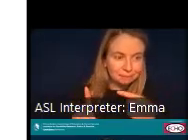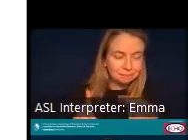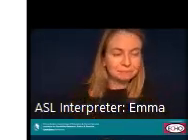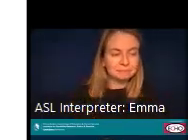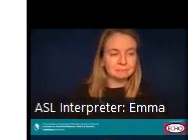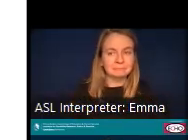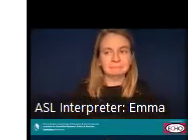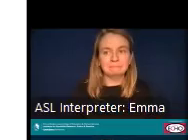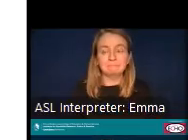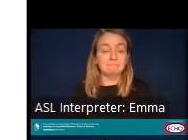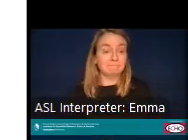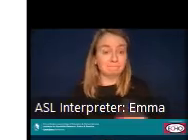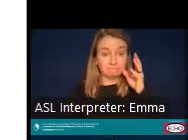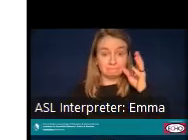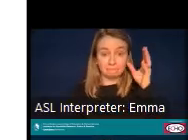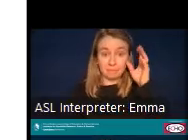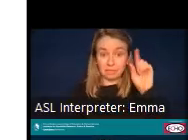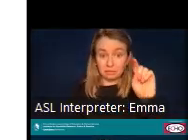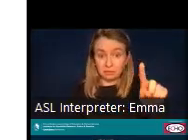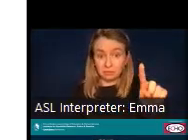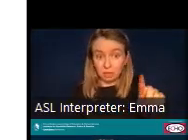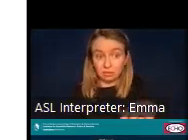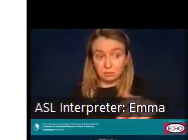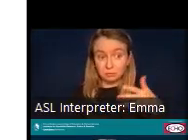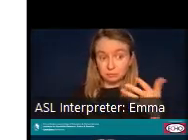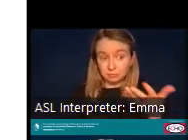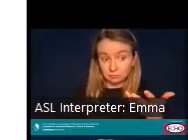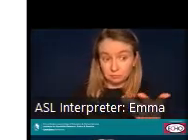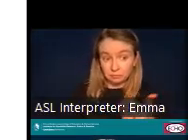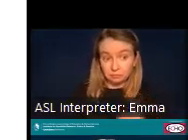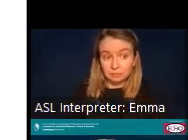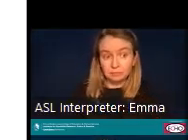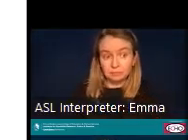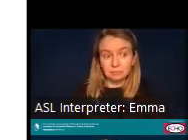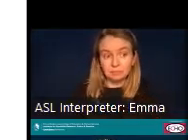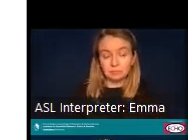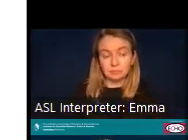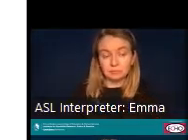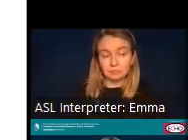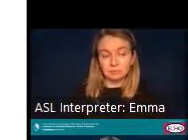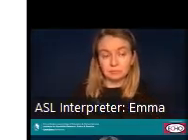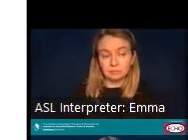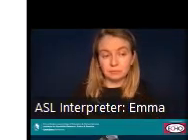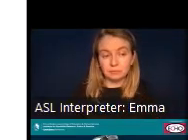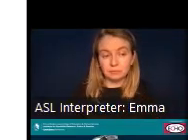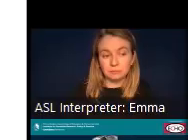parents question to the daycare and to others is, is this just